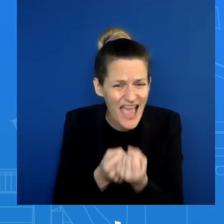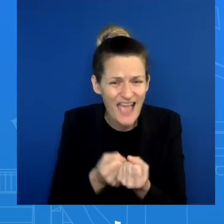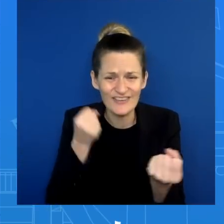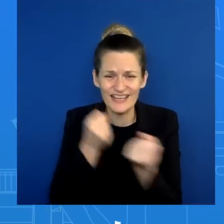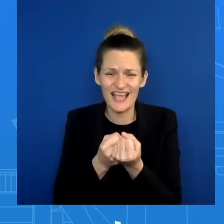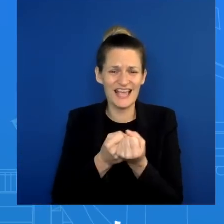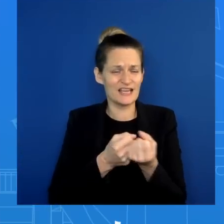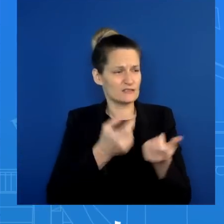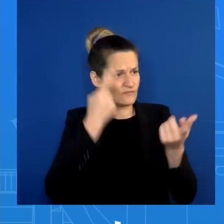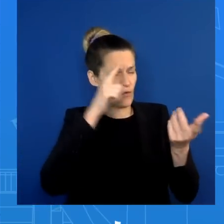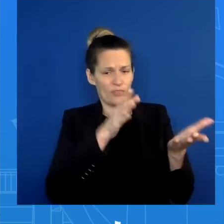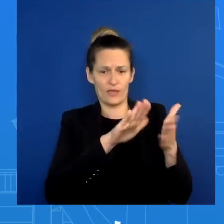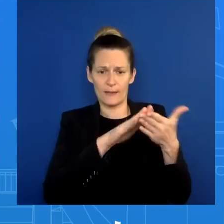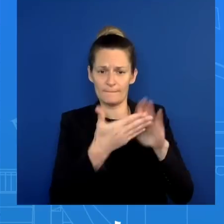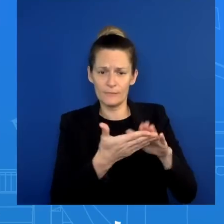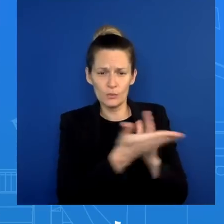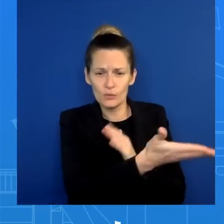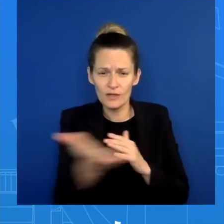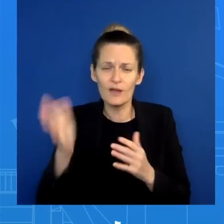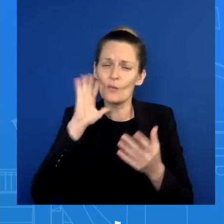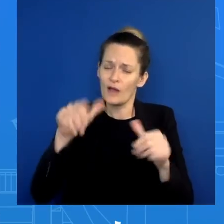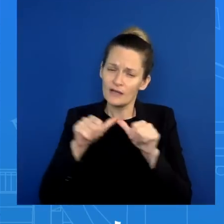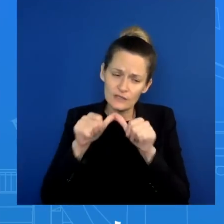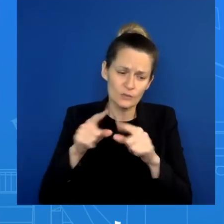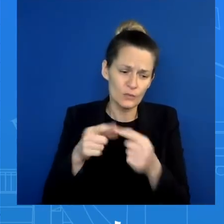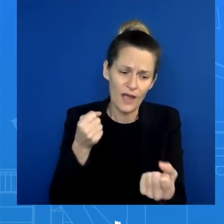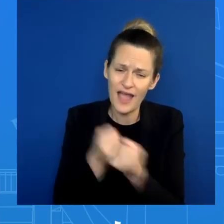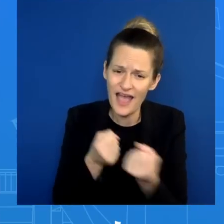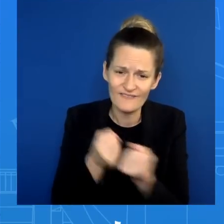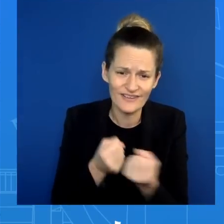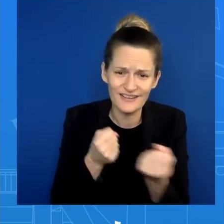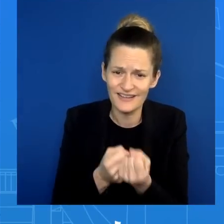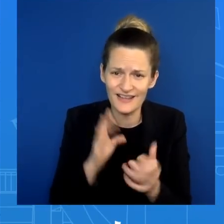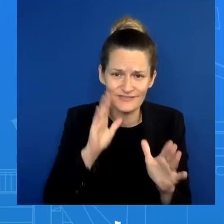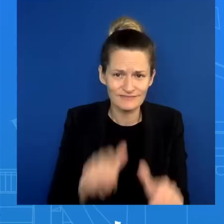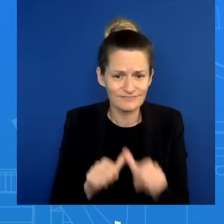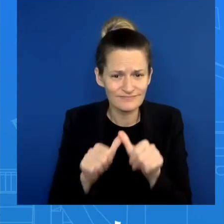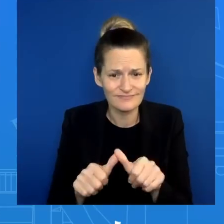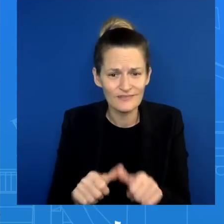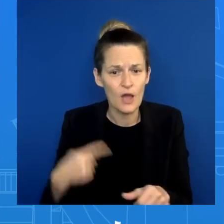So because of that support, it showed our support saying this is something that we want to see pass.